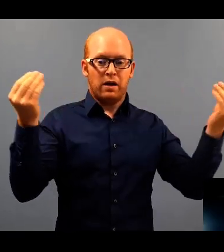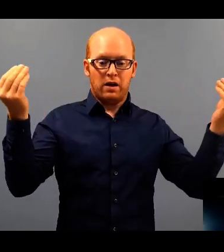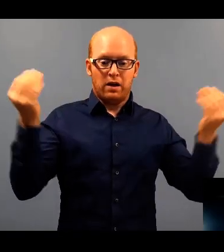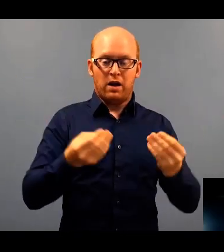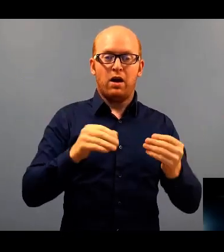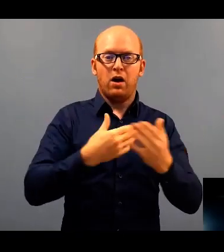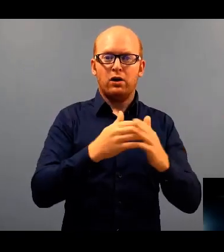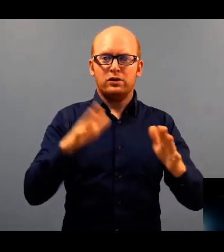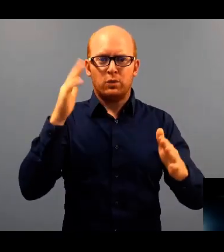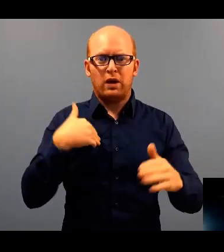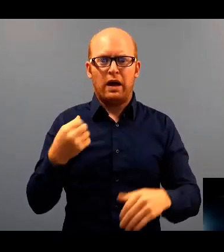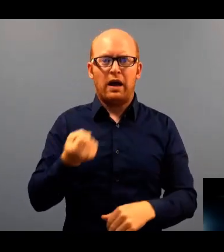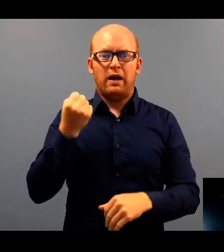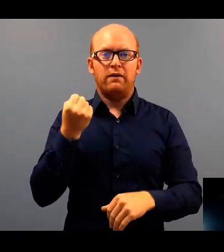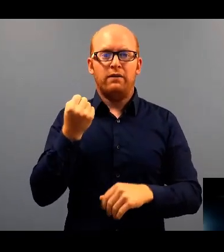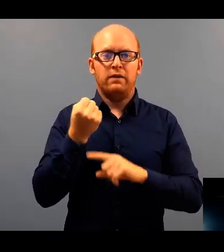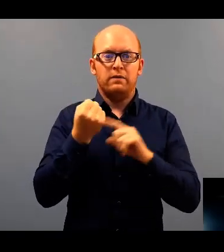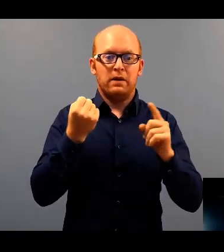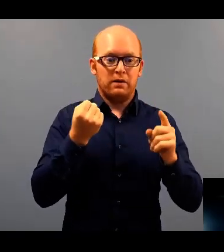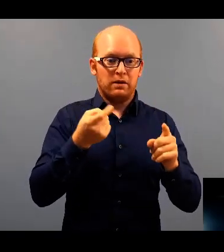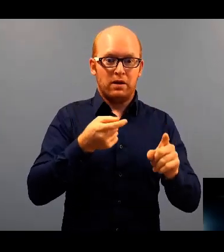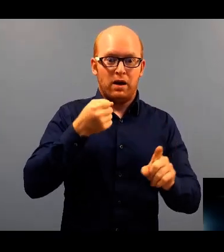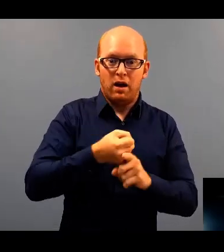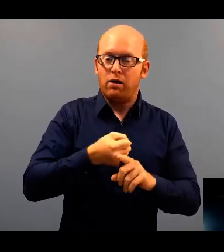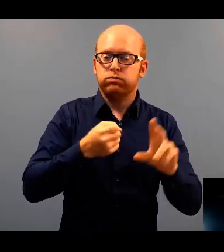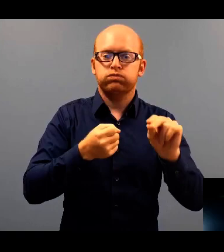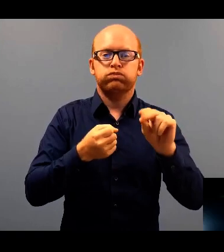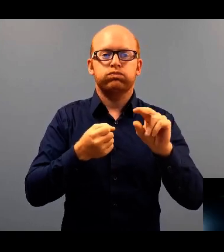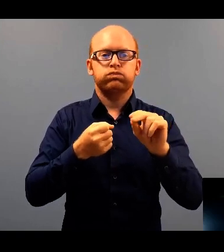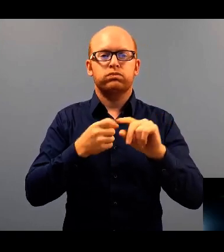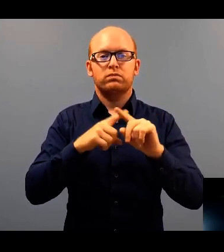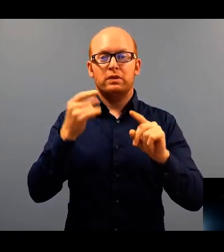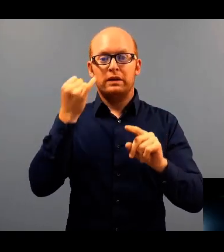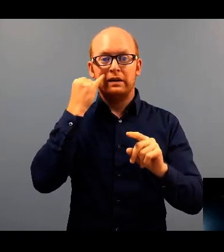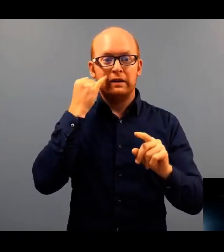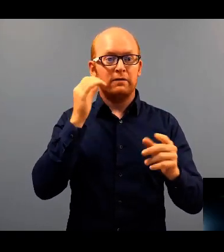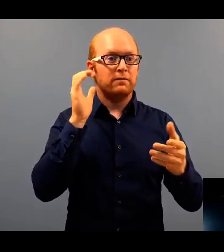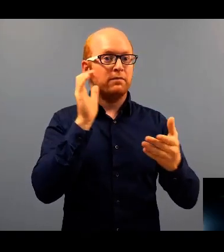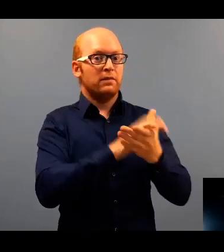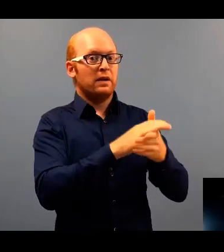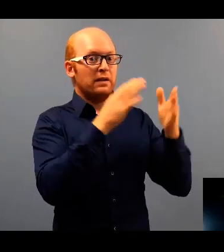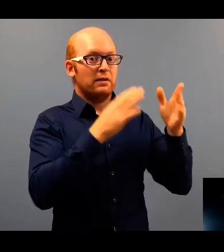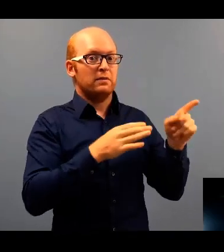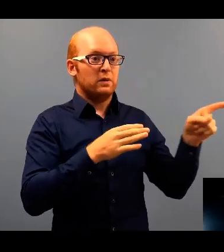and be carriers. But if he marries a woman who is also of Acadian ancestry